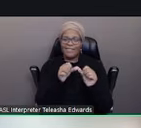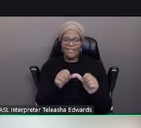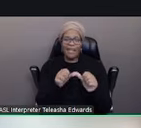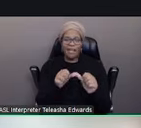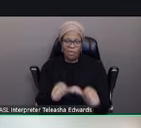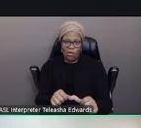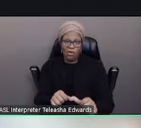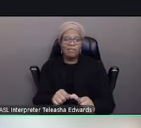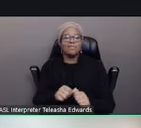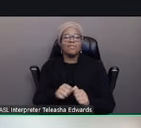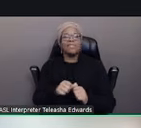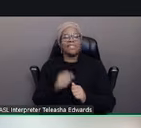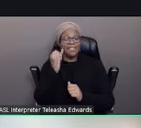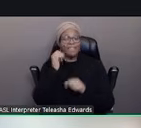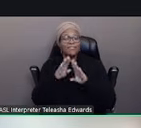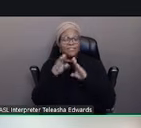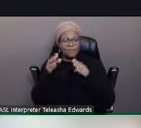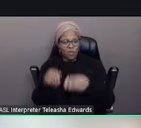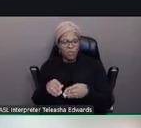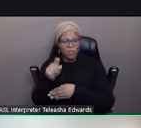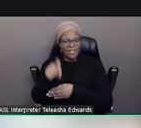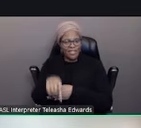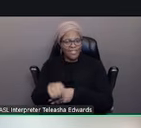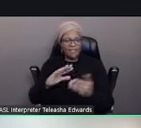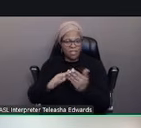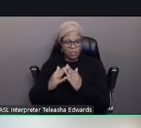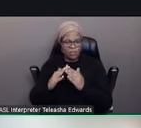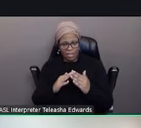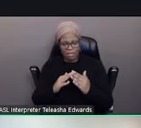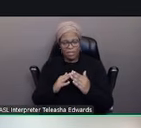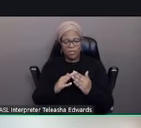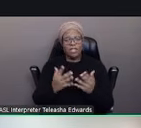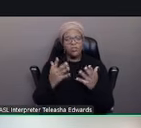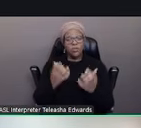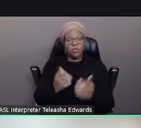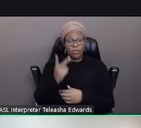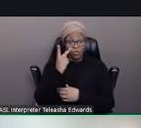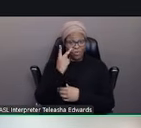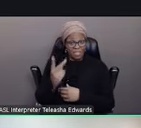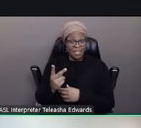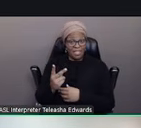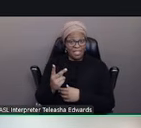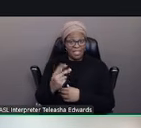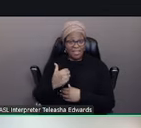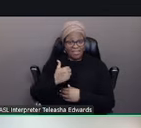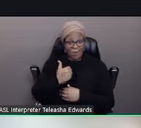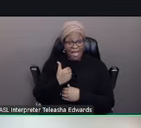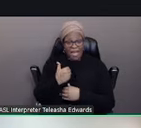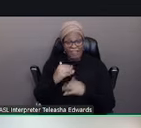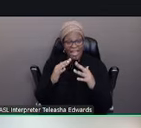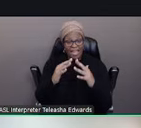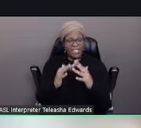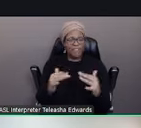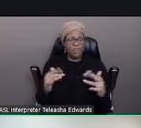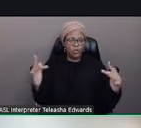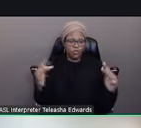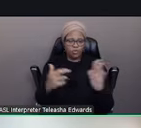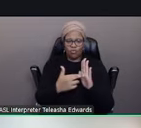community. And so we want to be able to see that there's a diverse um representation of communities